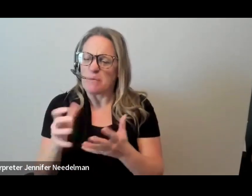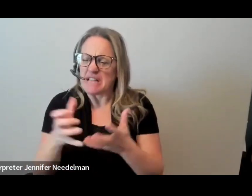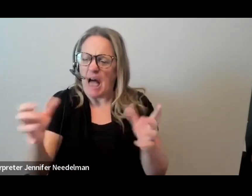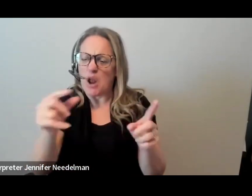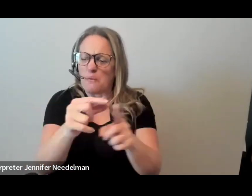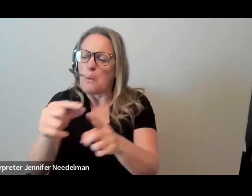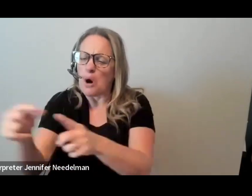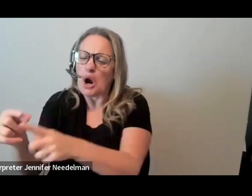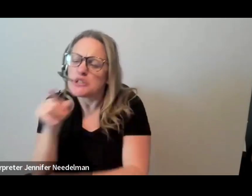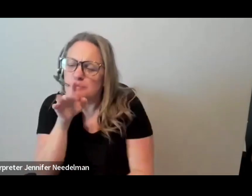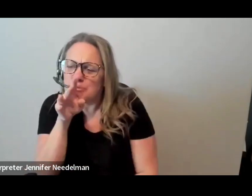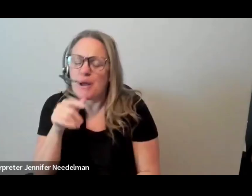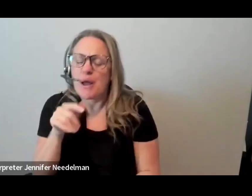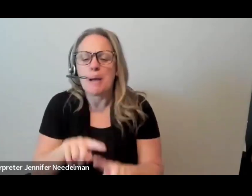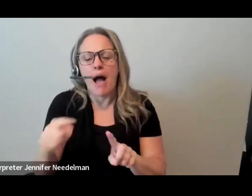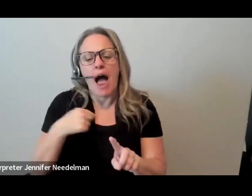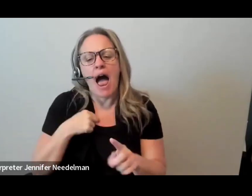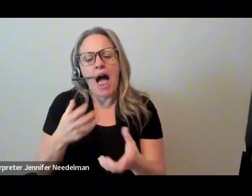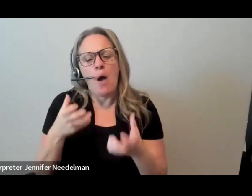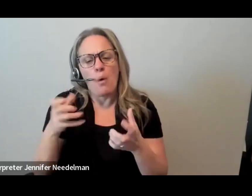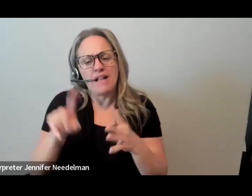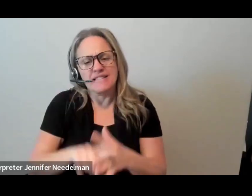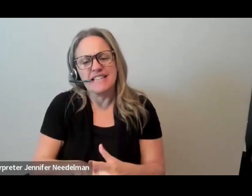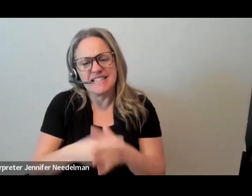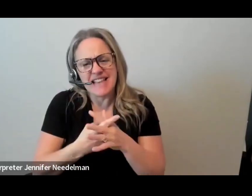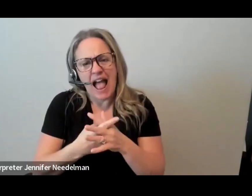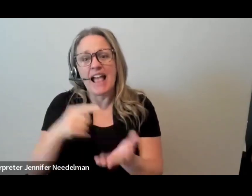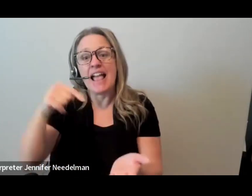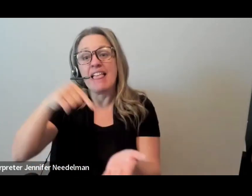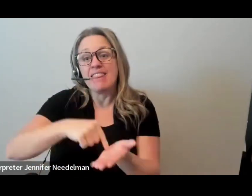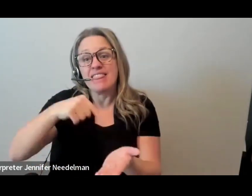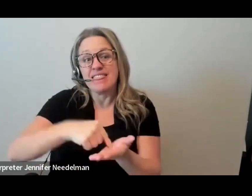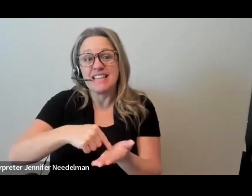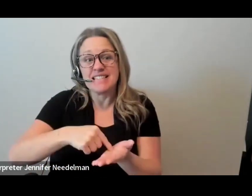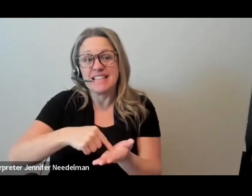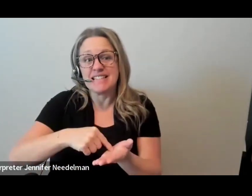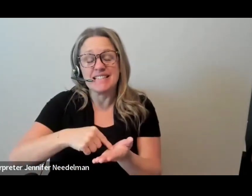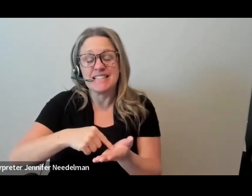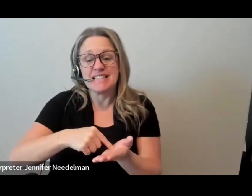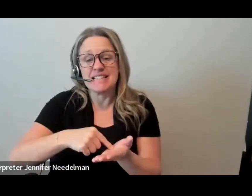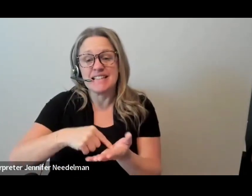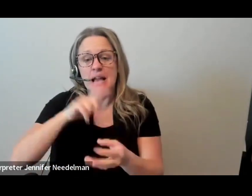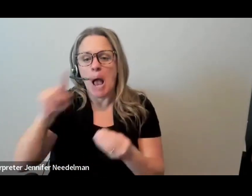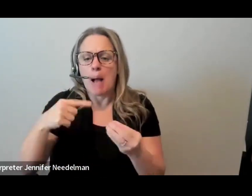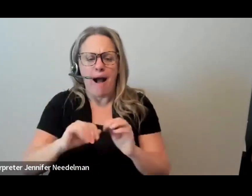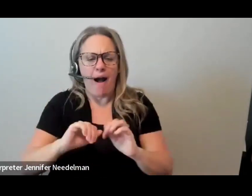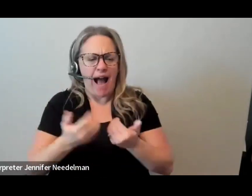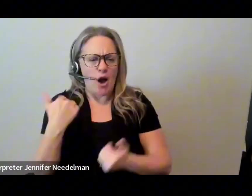but I want to kick off by saying that this is about how do we think about accessibility